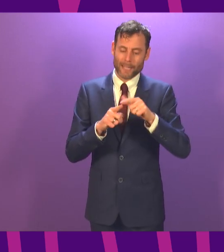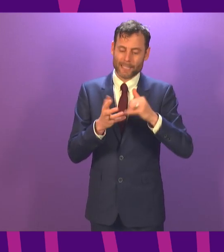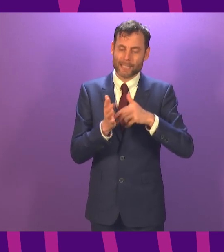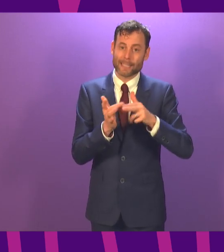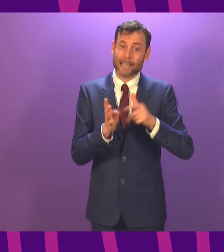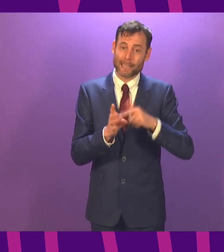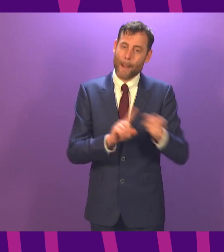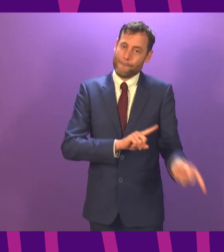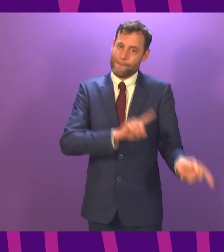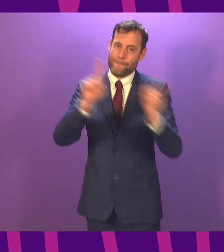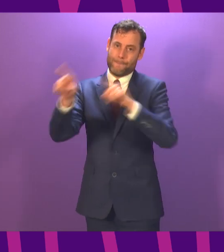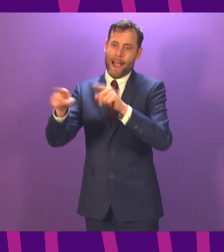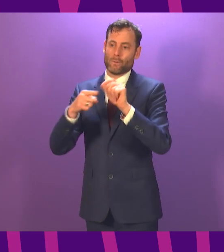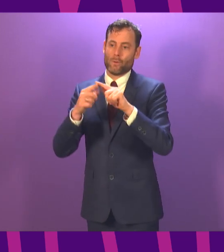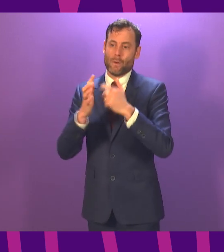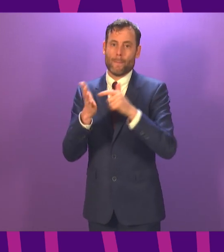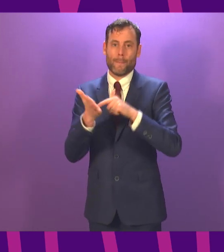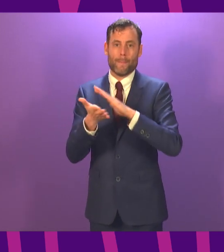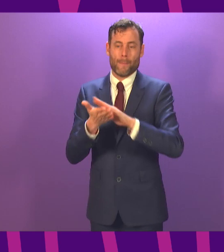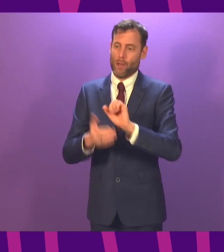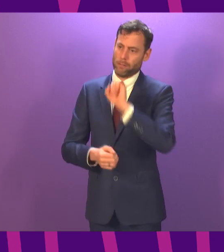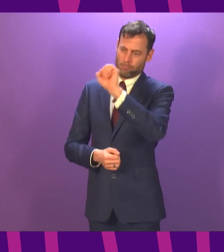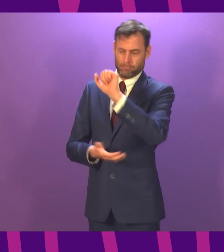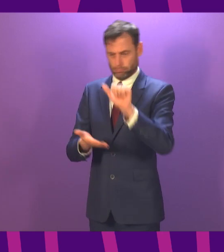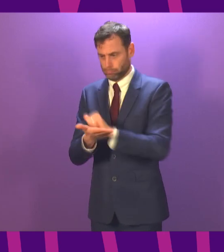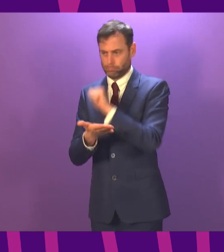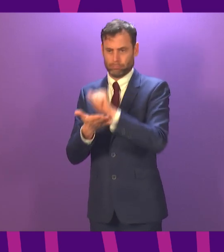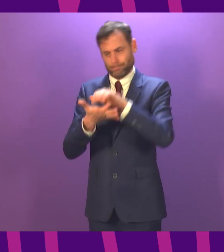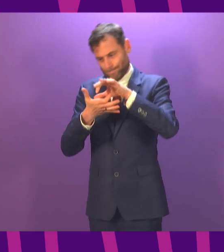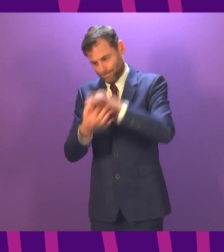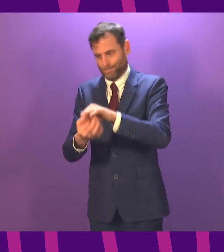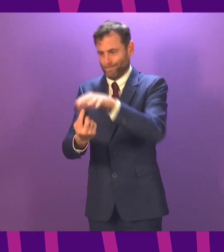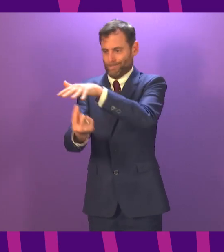I agree with Liz Smith’s use of this term—its spiritual home, which is Perth. I think that